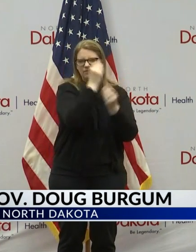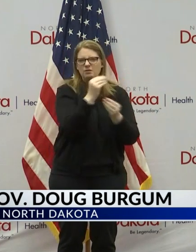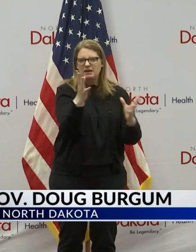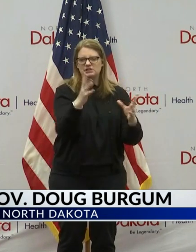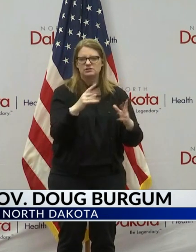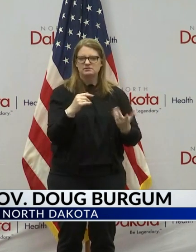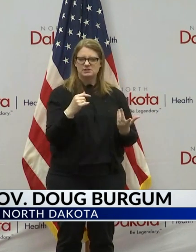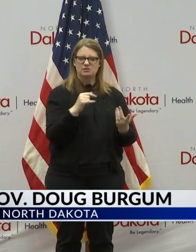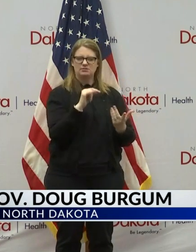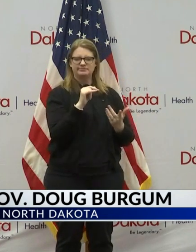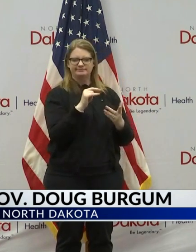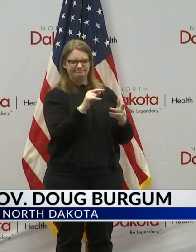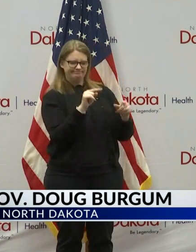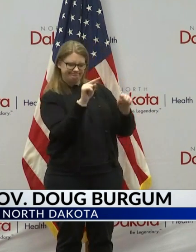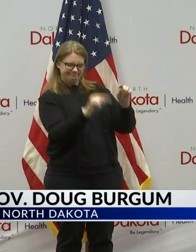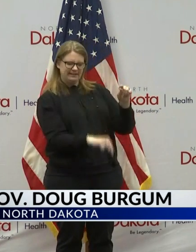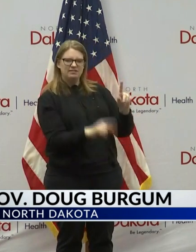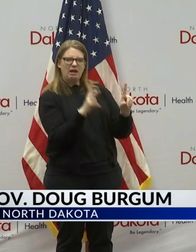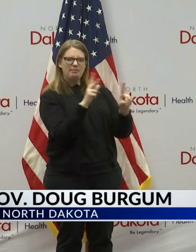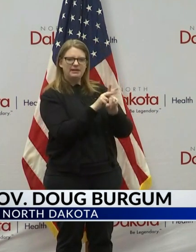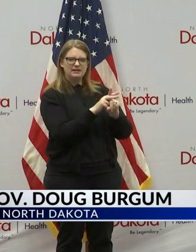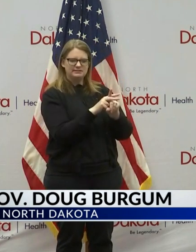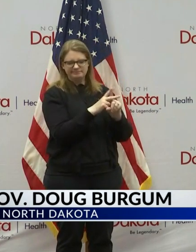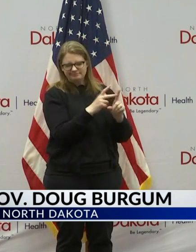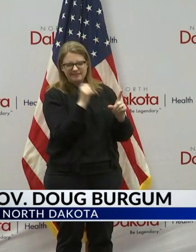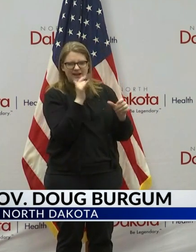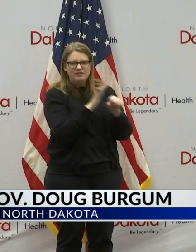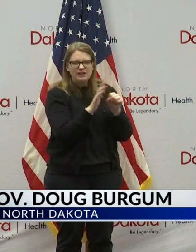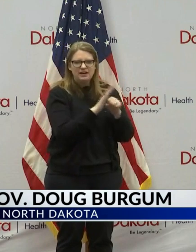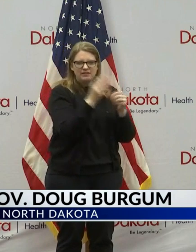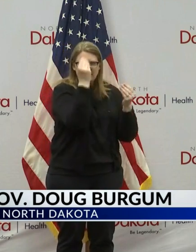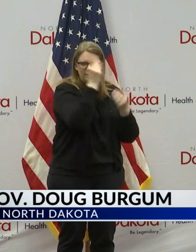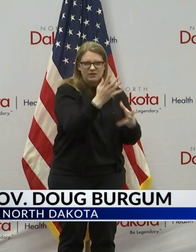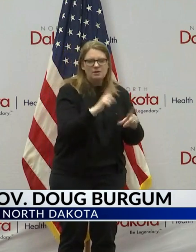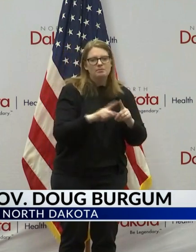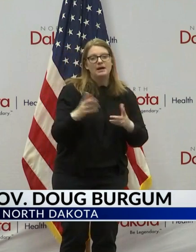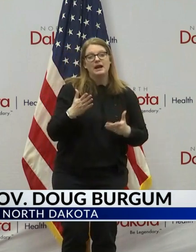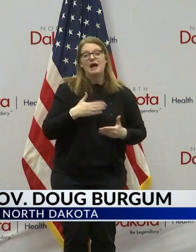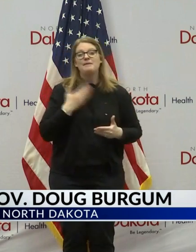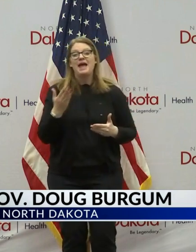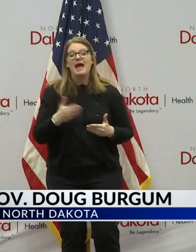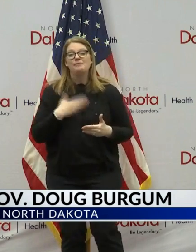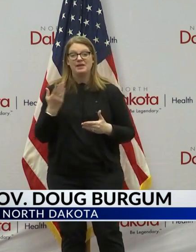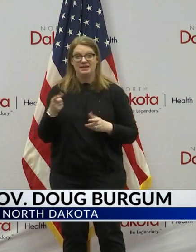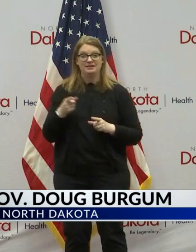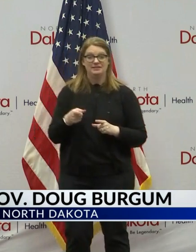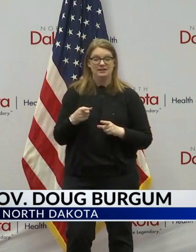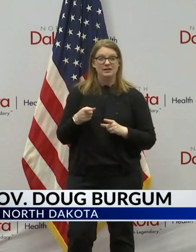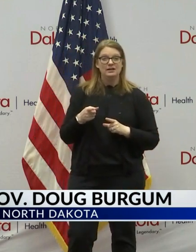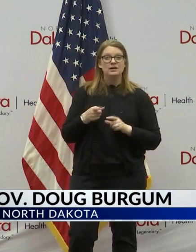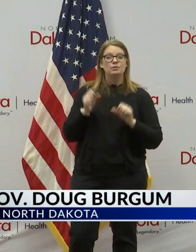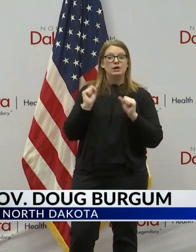WE NEED TO CONTACT SOME OF THE APPLICANTS FOR FURTHER INFORMATION.